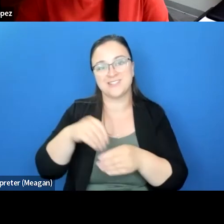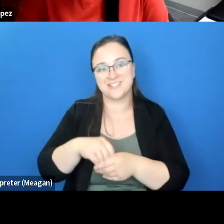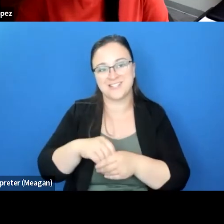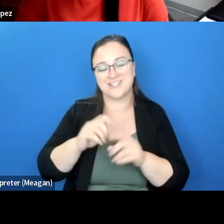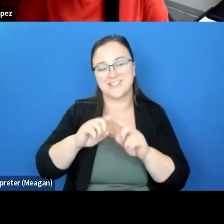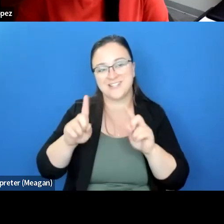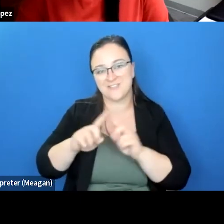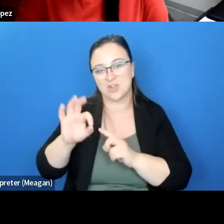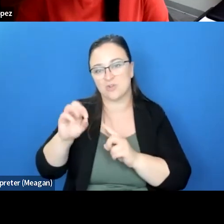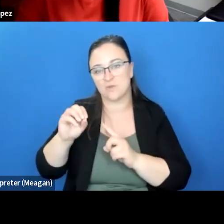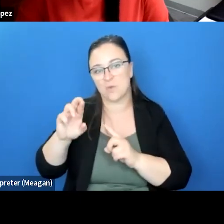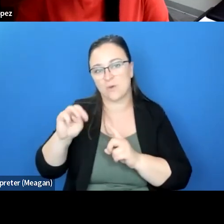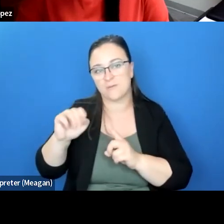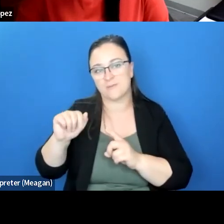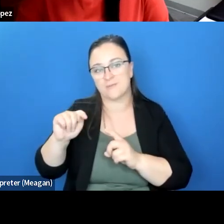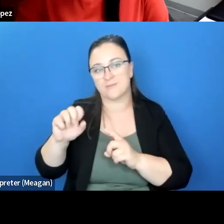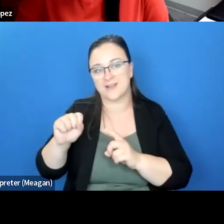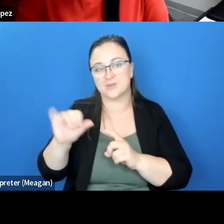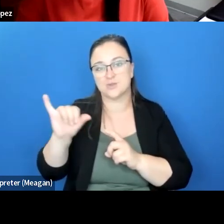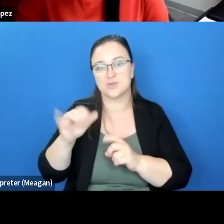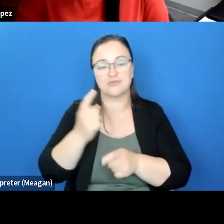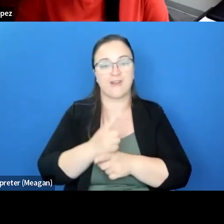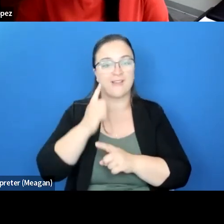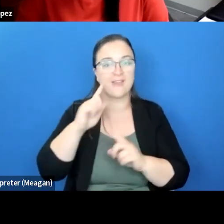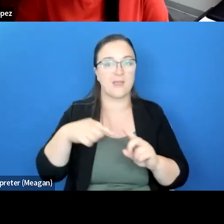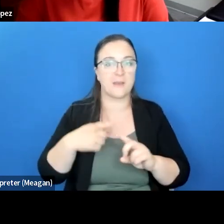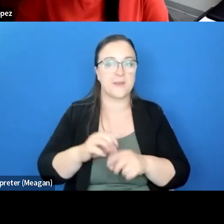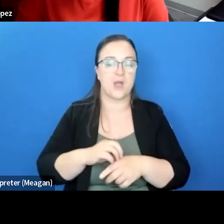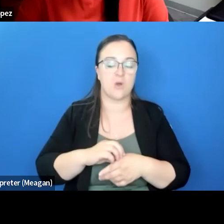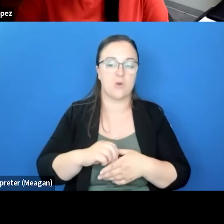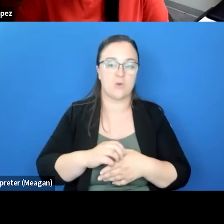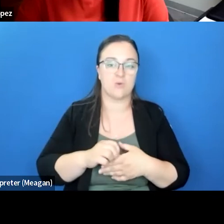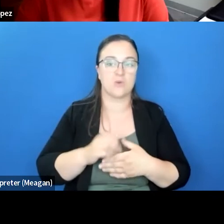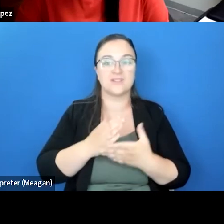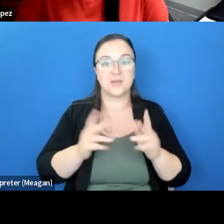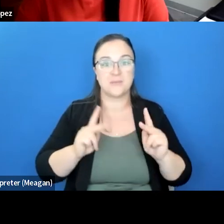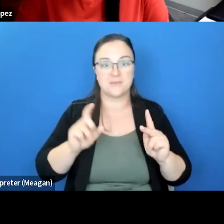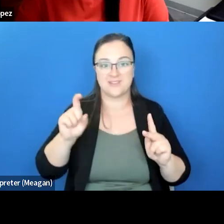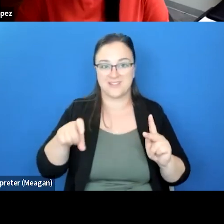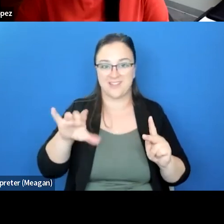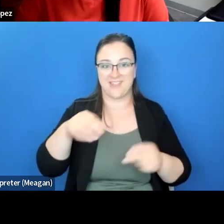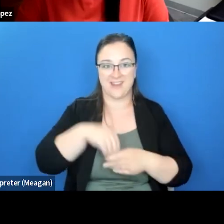Like, so thinking about just some people need that in person communication,